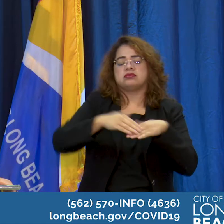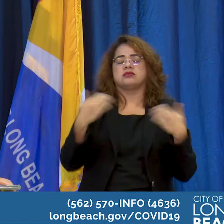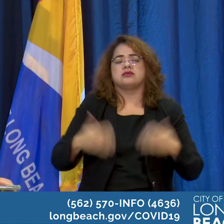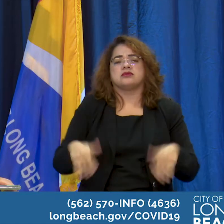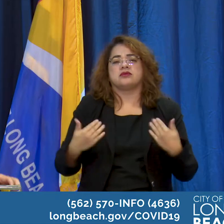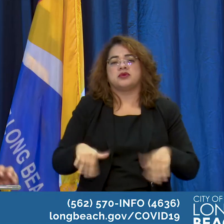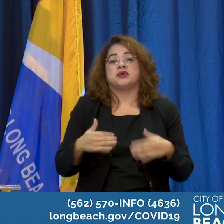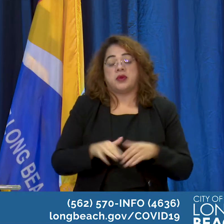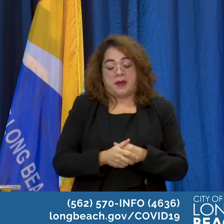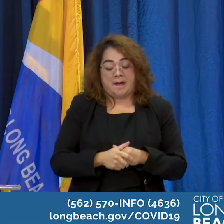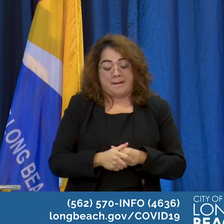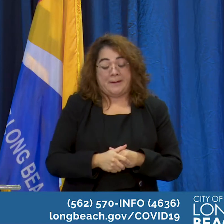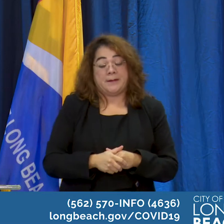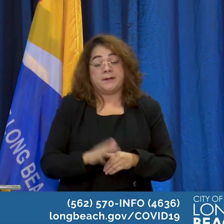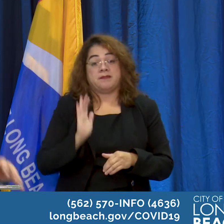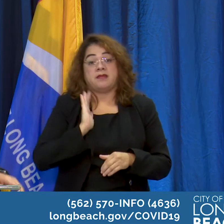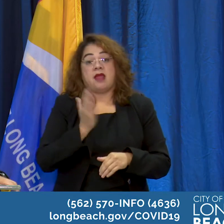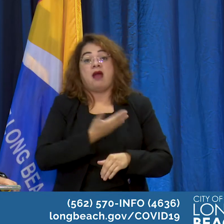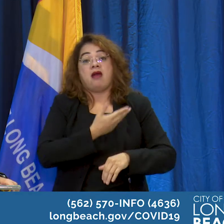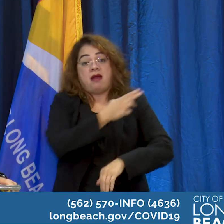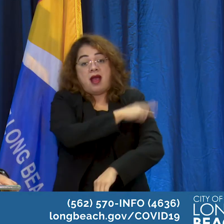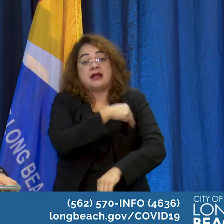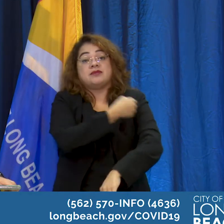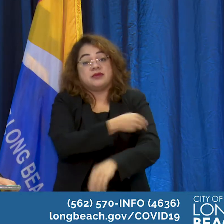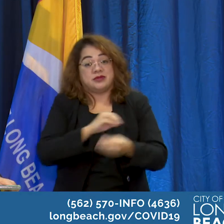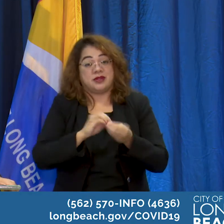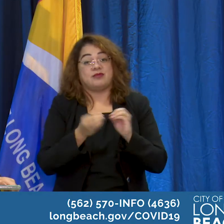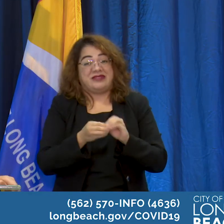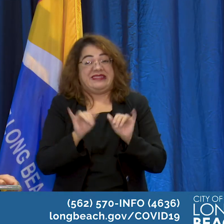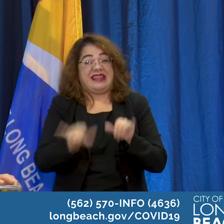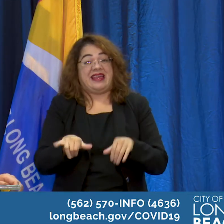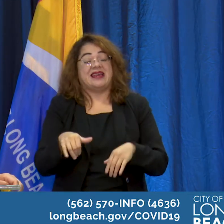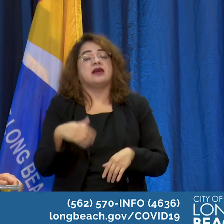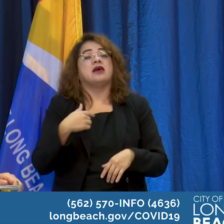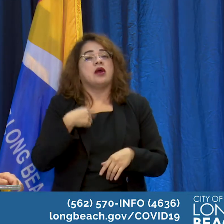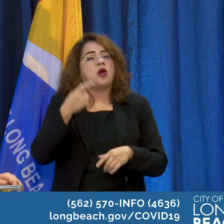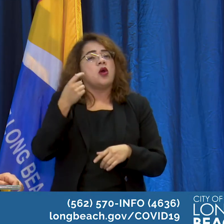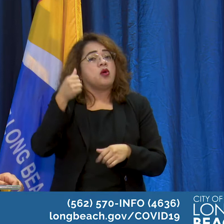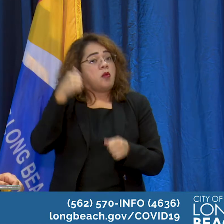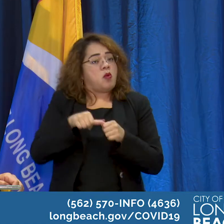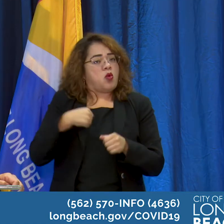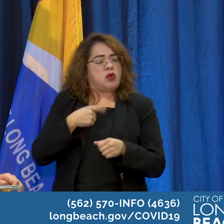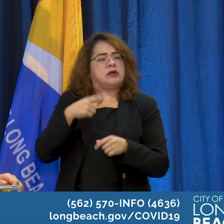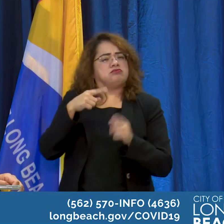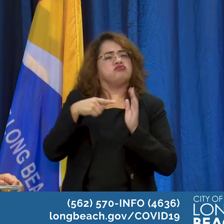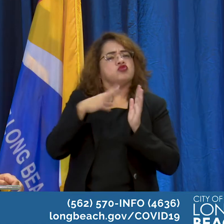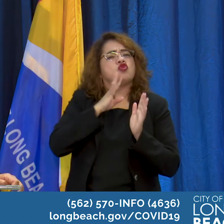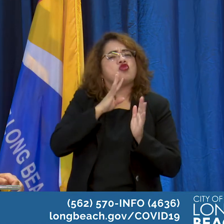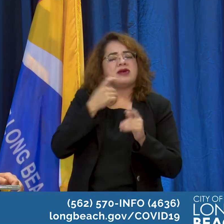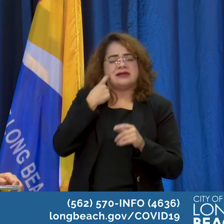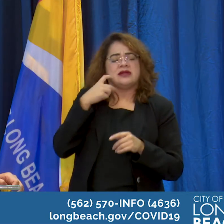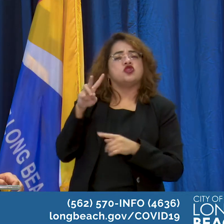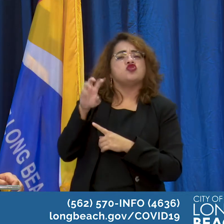our hospitalization now. We had reported it was 200 percent and that was a number that we had on